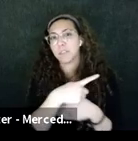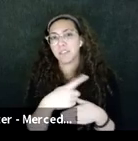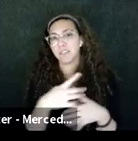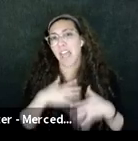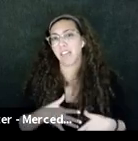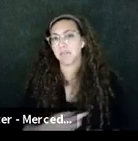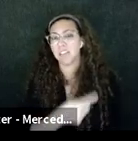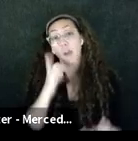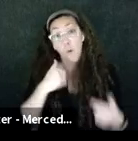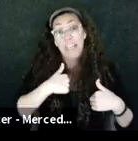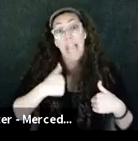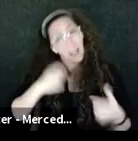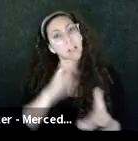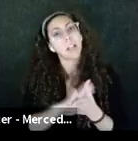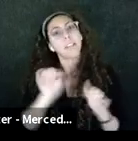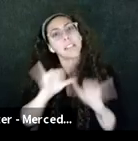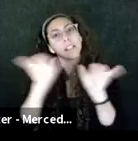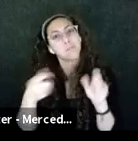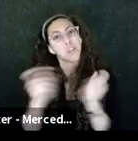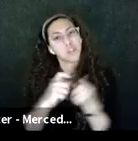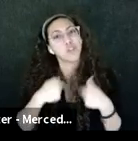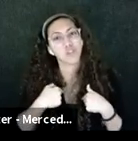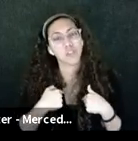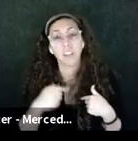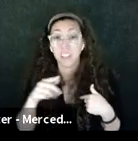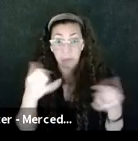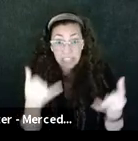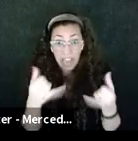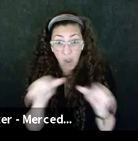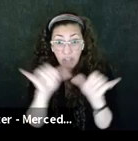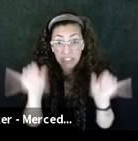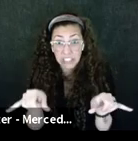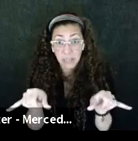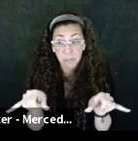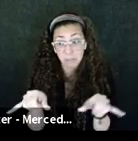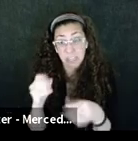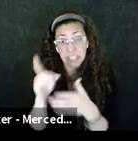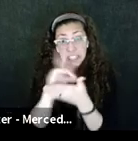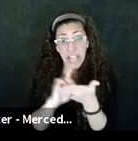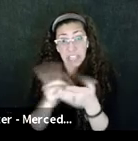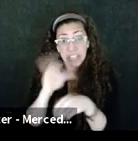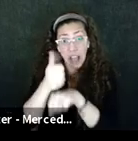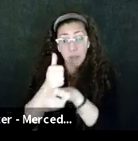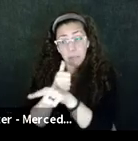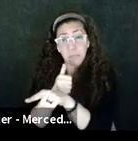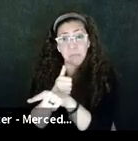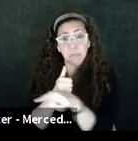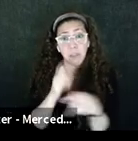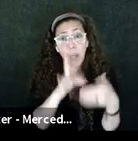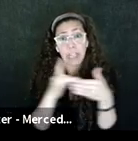Jason Williams: The current system was designed to get the outcomes that we currently have. So that's why I strongly believe that